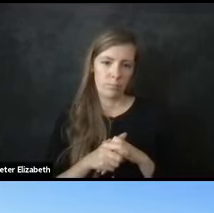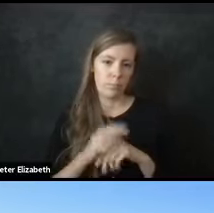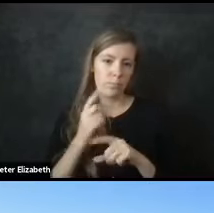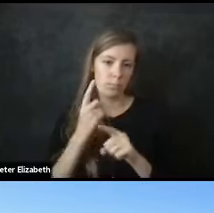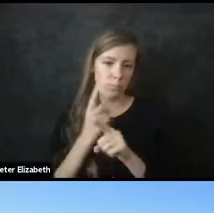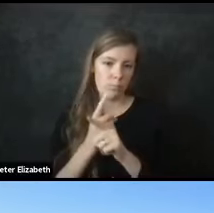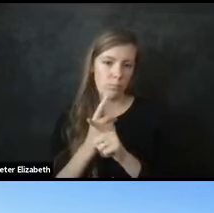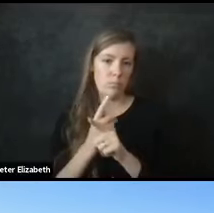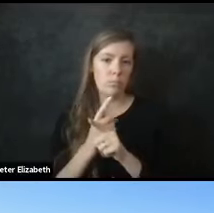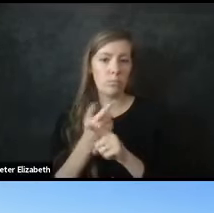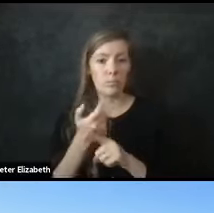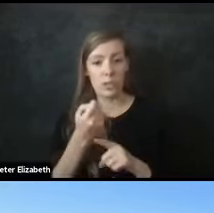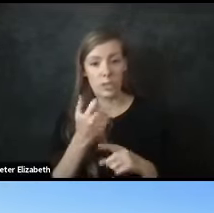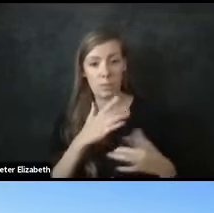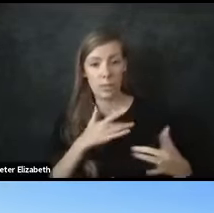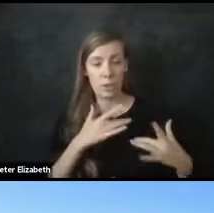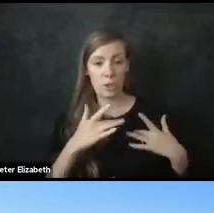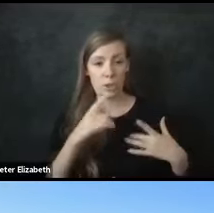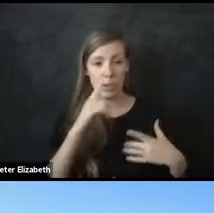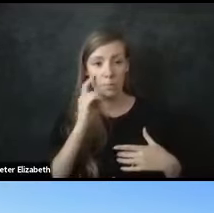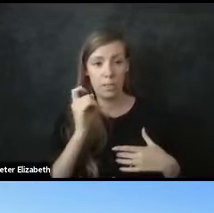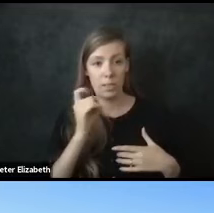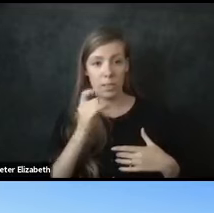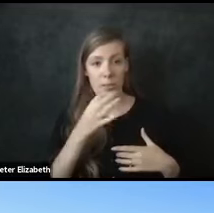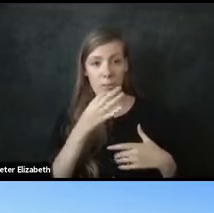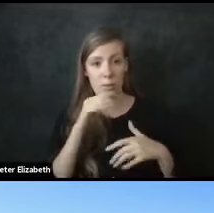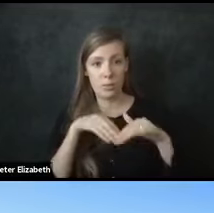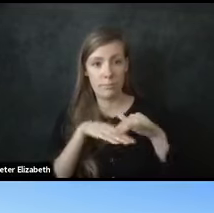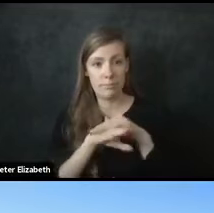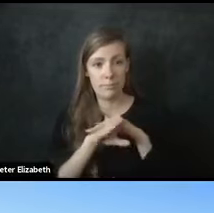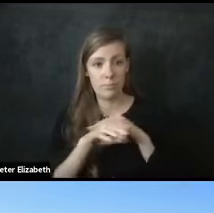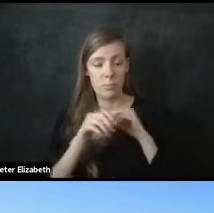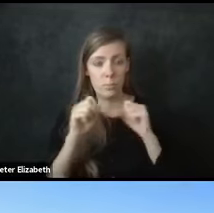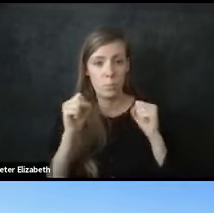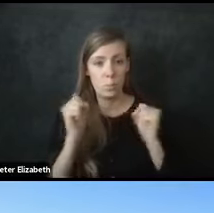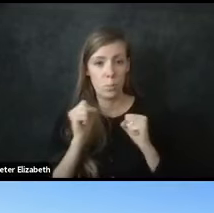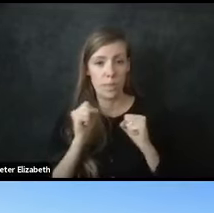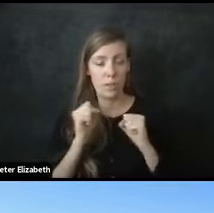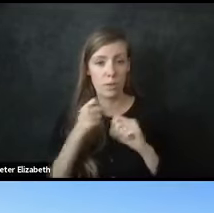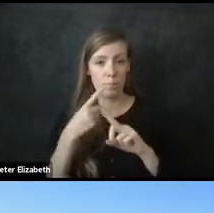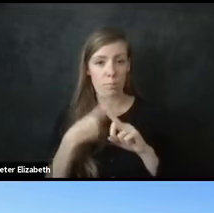because we are heading into the winter months, and we do have influenza.